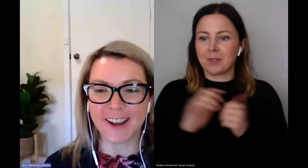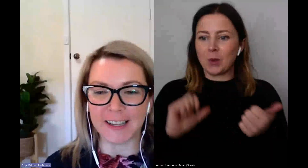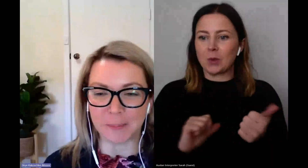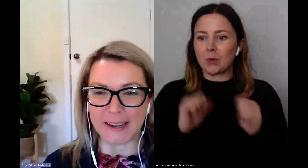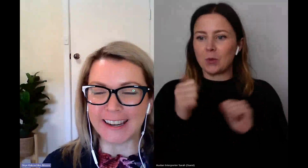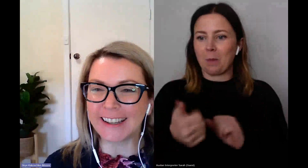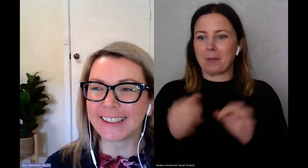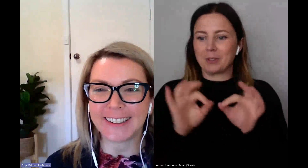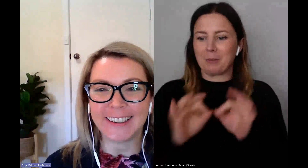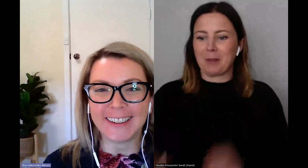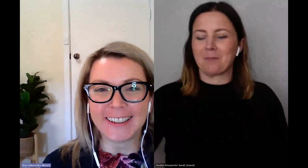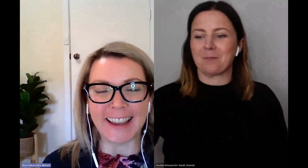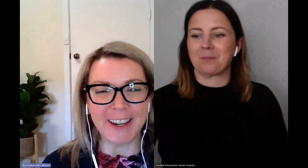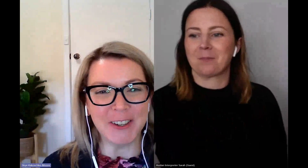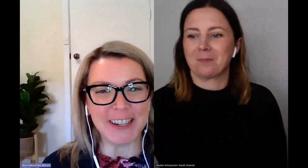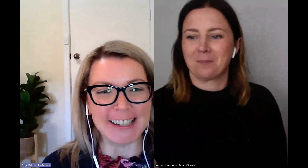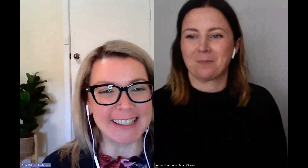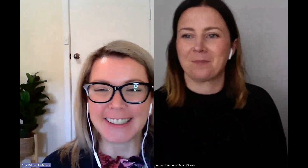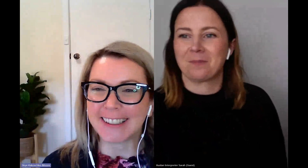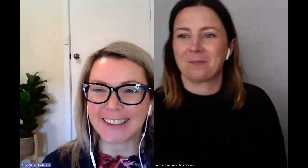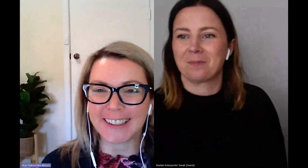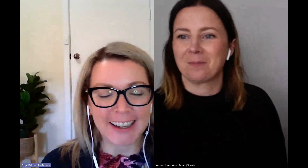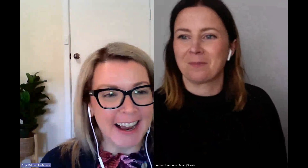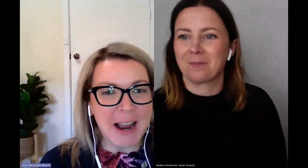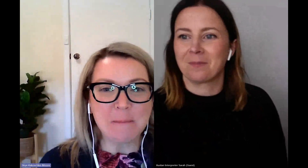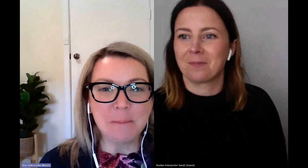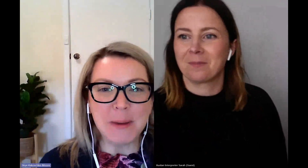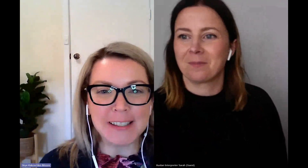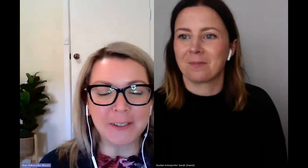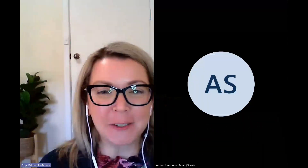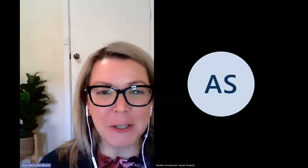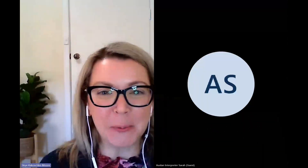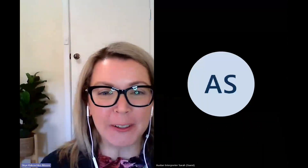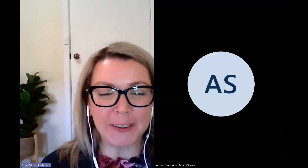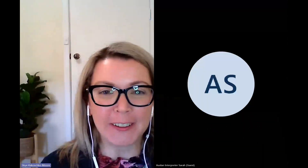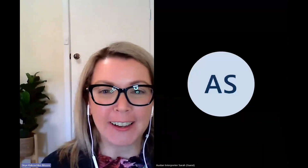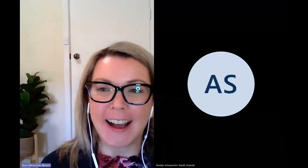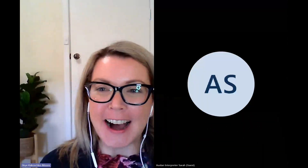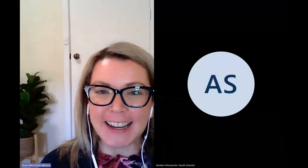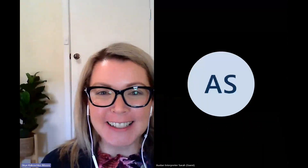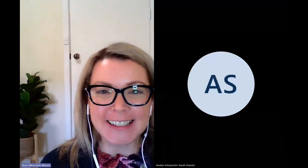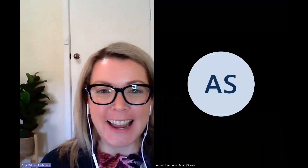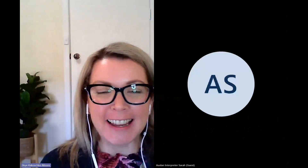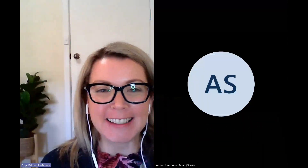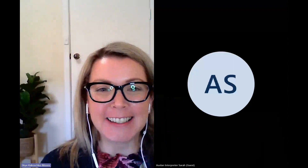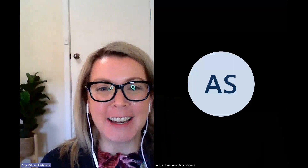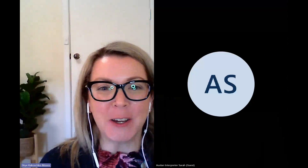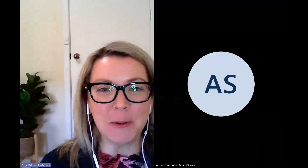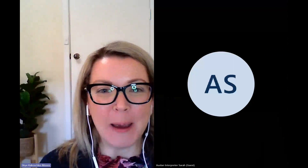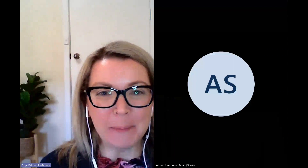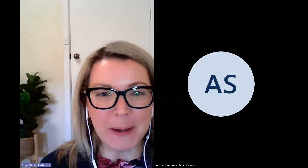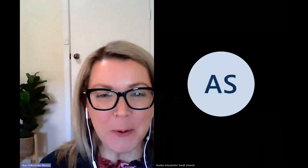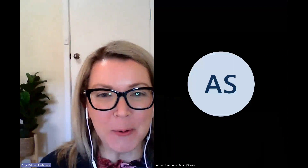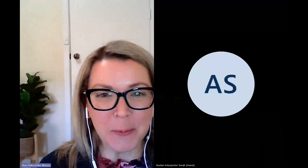Skye speaking thank you Jason. Minister Rishworth I understand you may be called